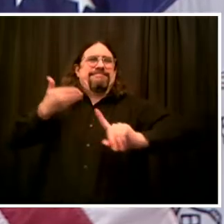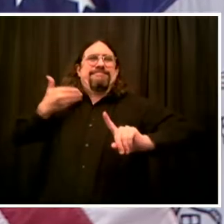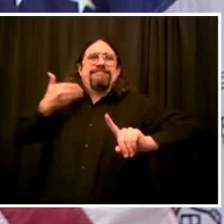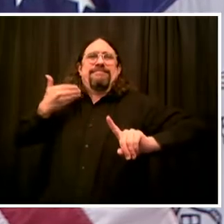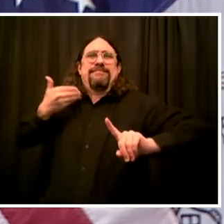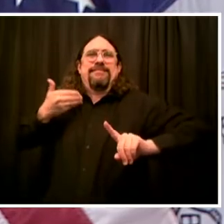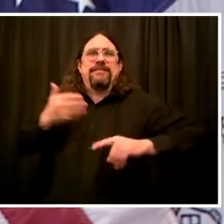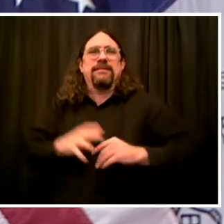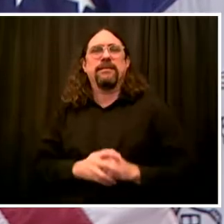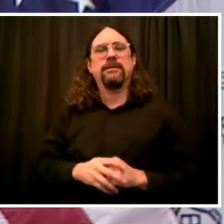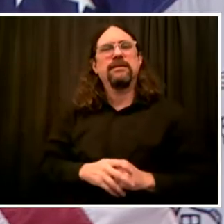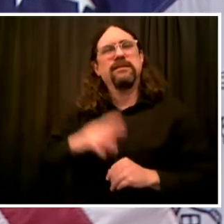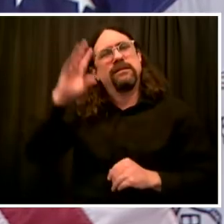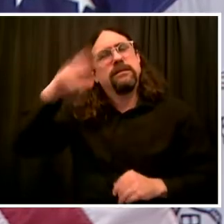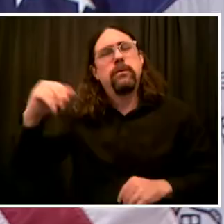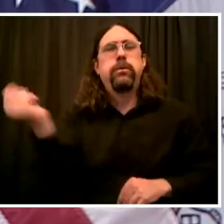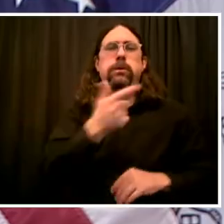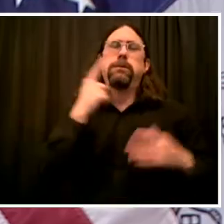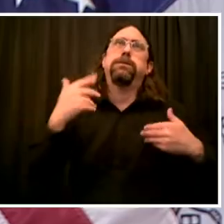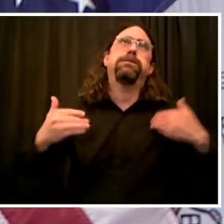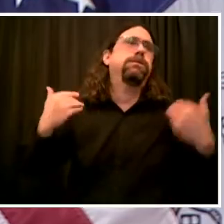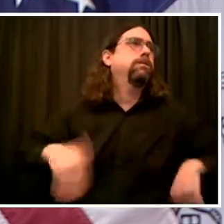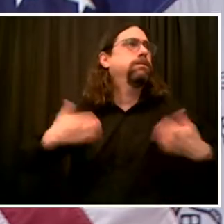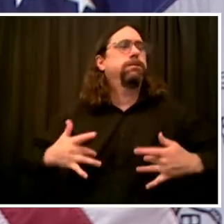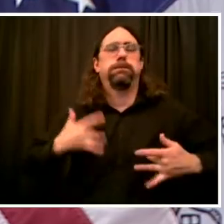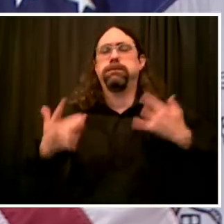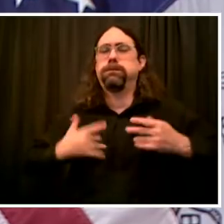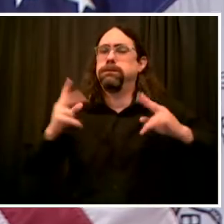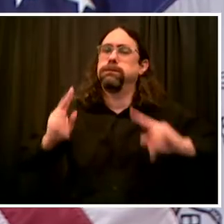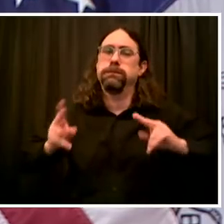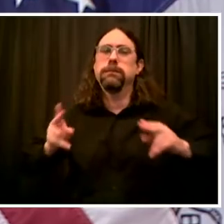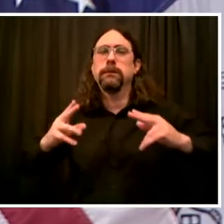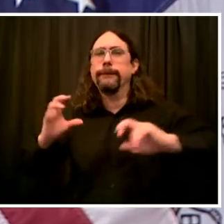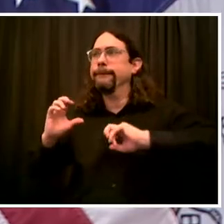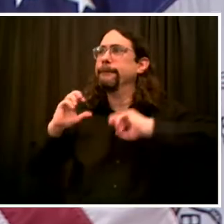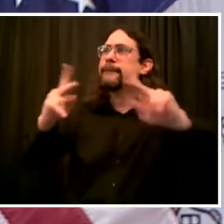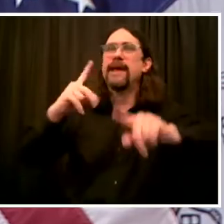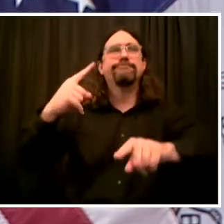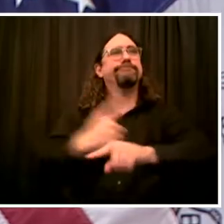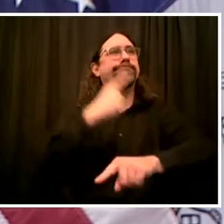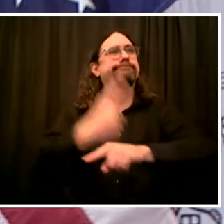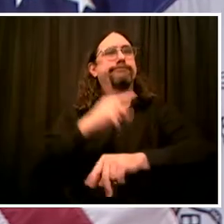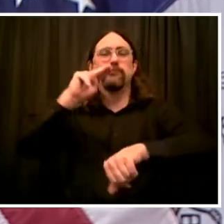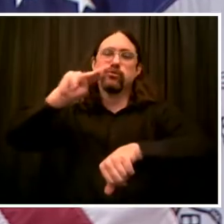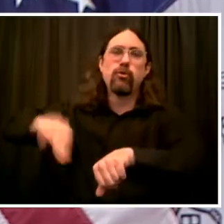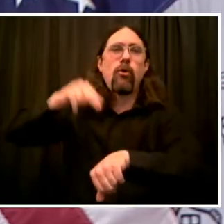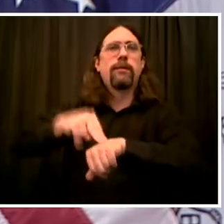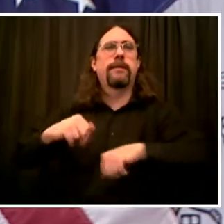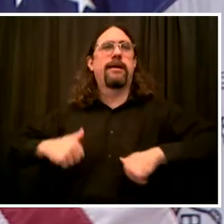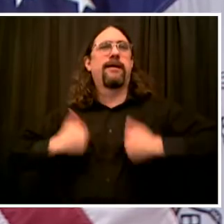IT WILL COME IN WAVES. WE'RE TALKING ABOUT THE BIG PICTURE AND FUTURE IN NEW YORK CITY. WHAT WE HEAV IS